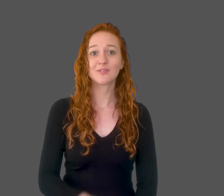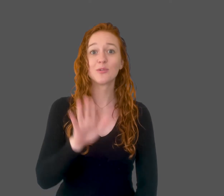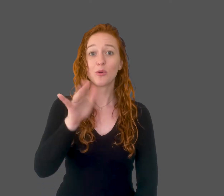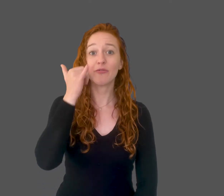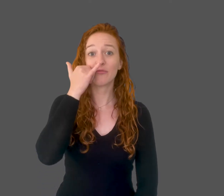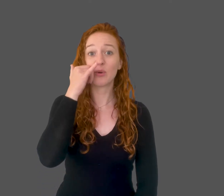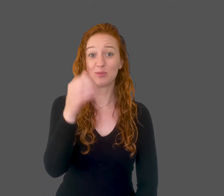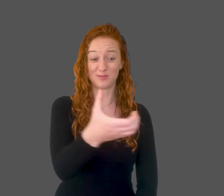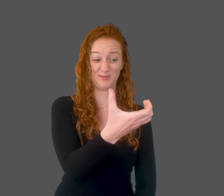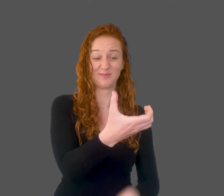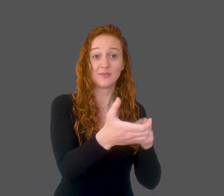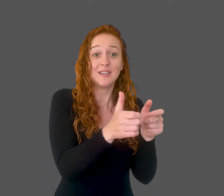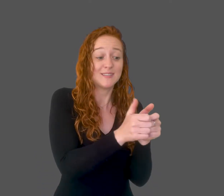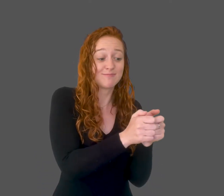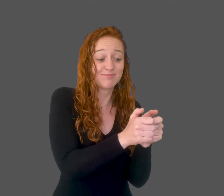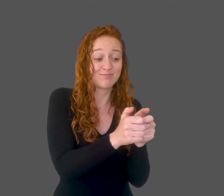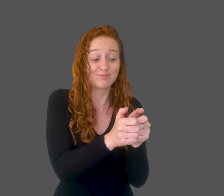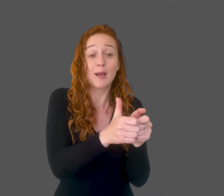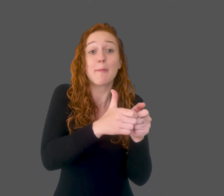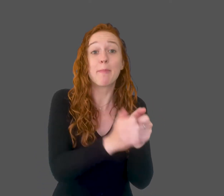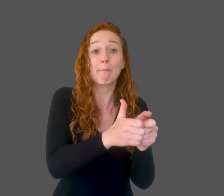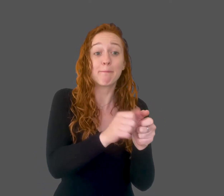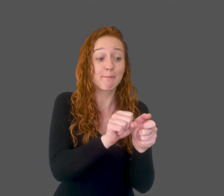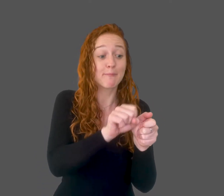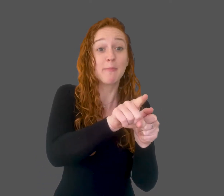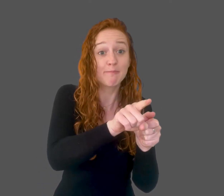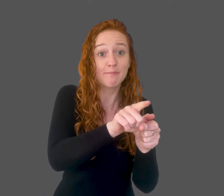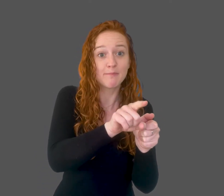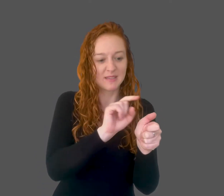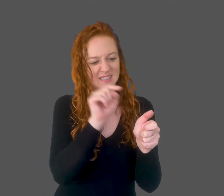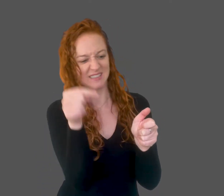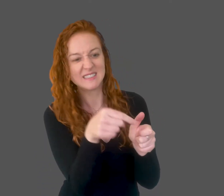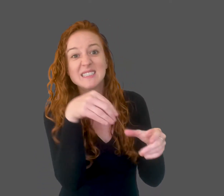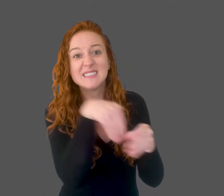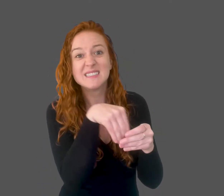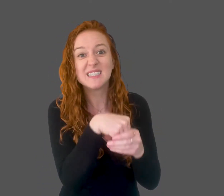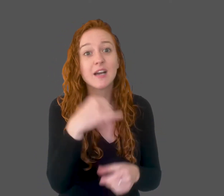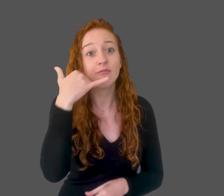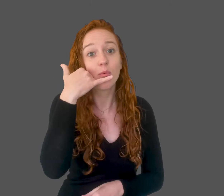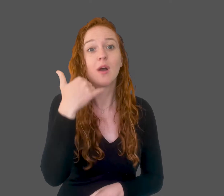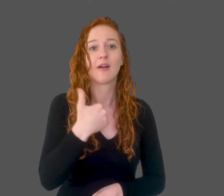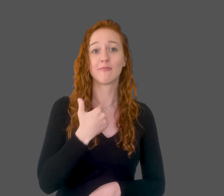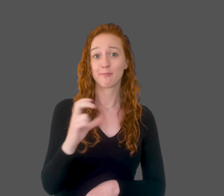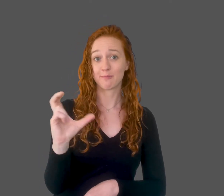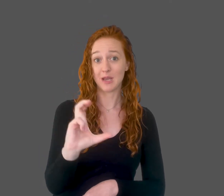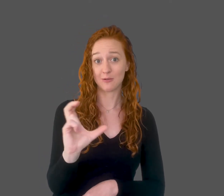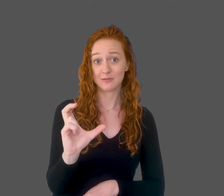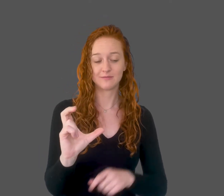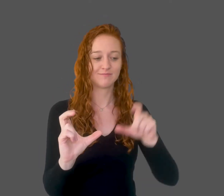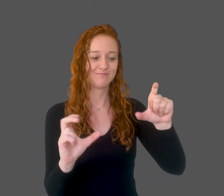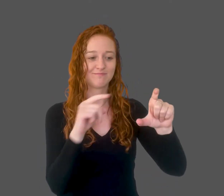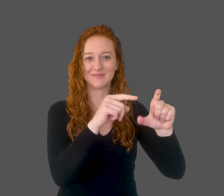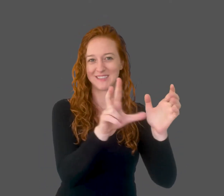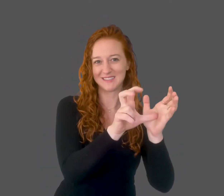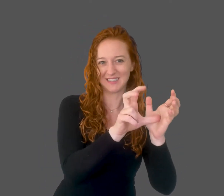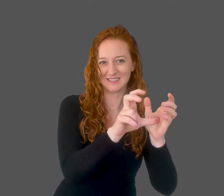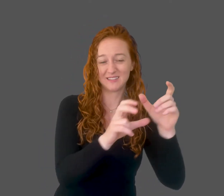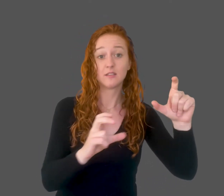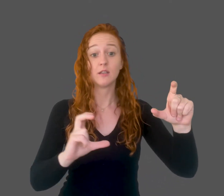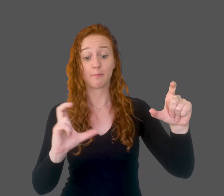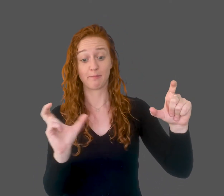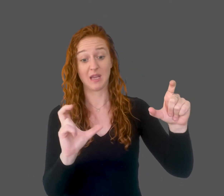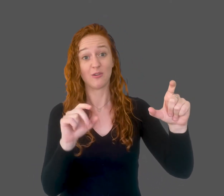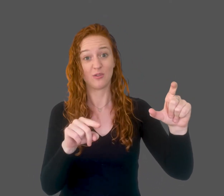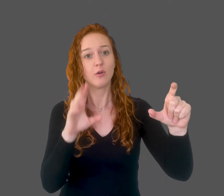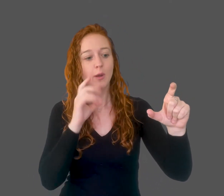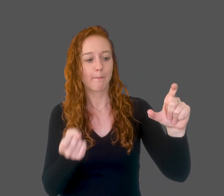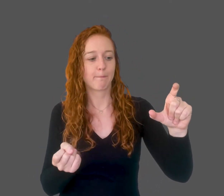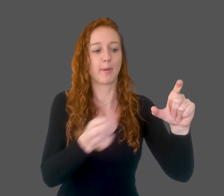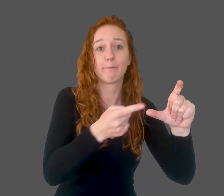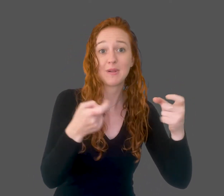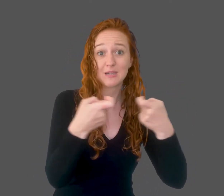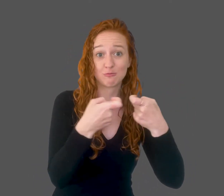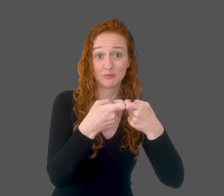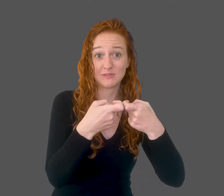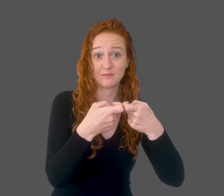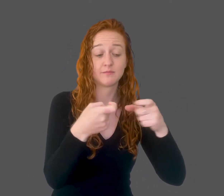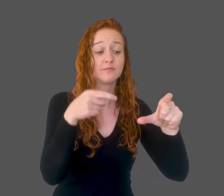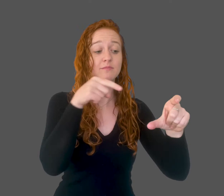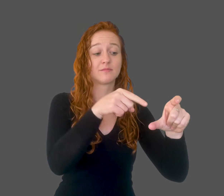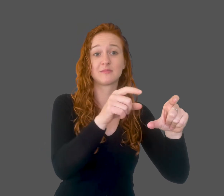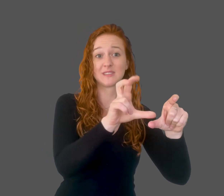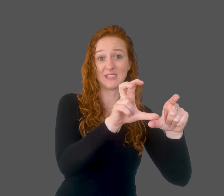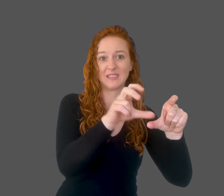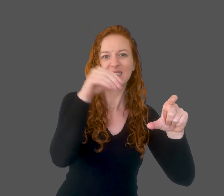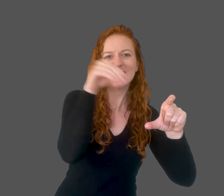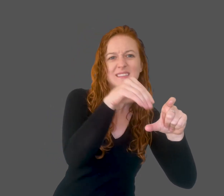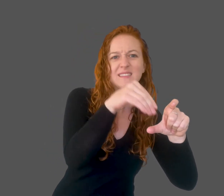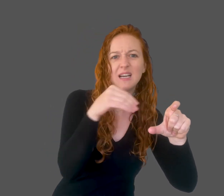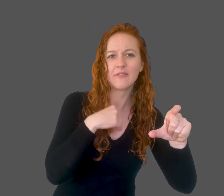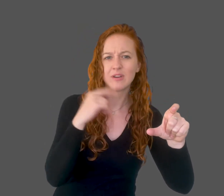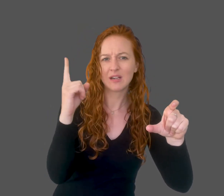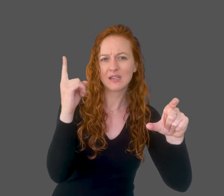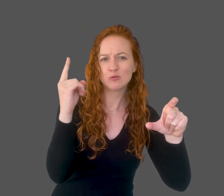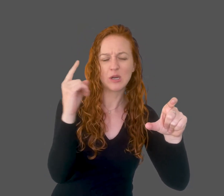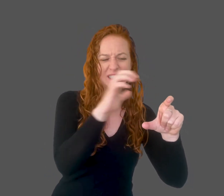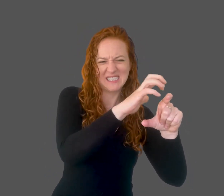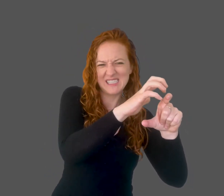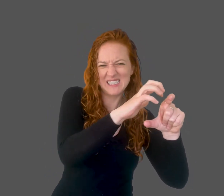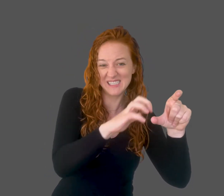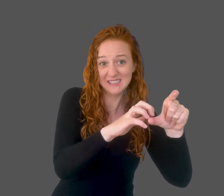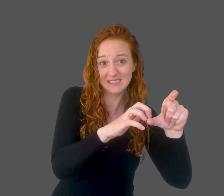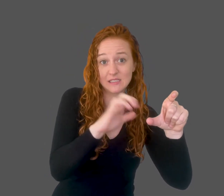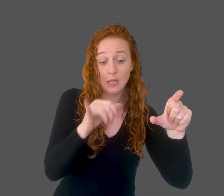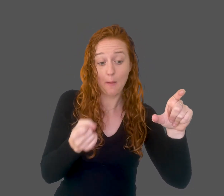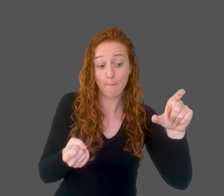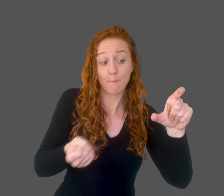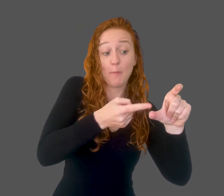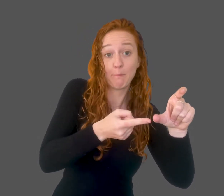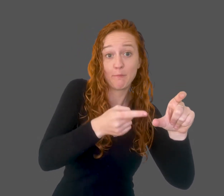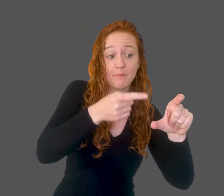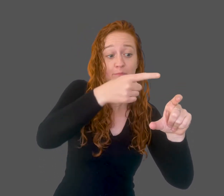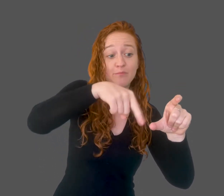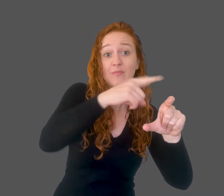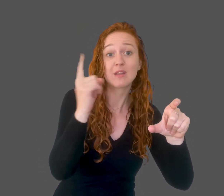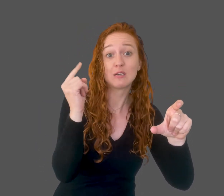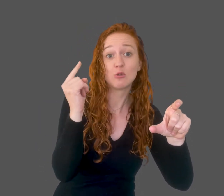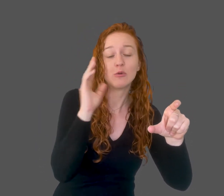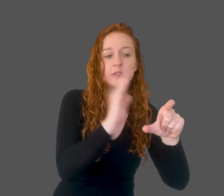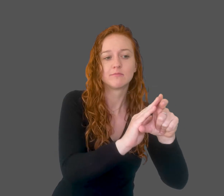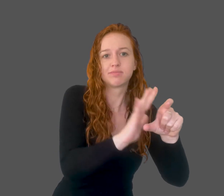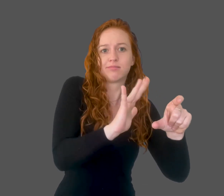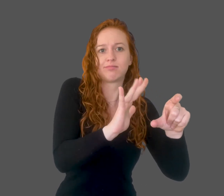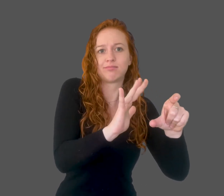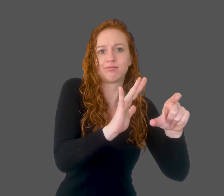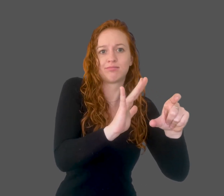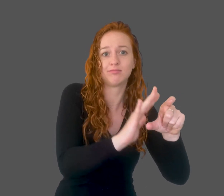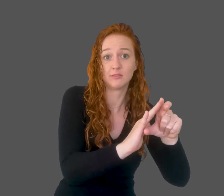When you send a message out of your phone, electricity from your battery jiggles electrons in the antenna of your phone,